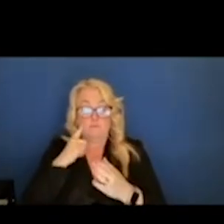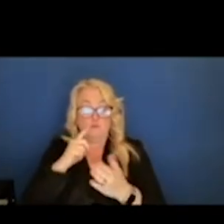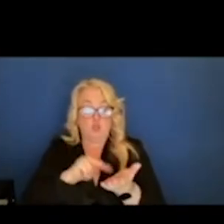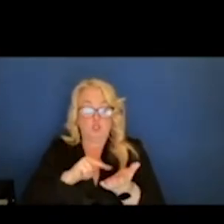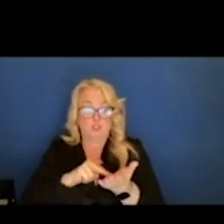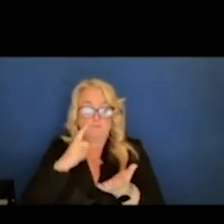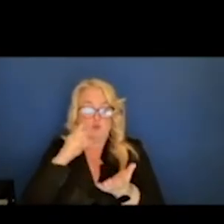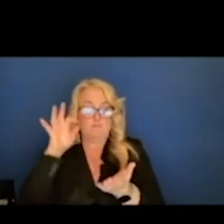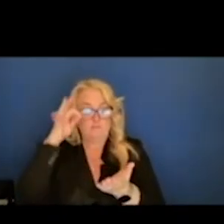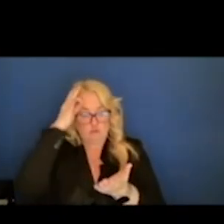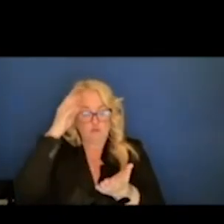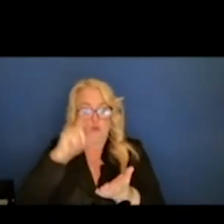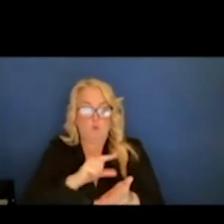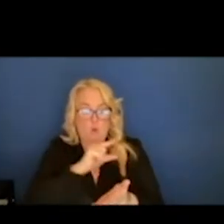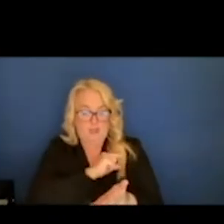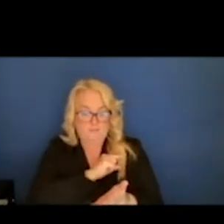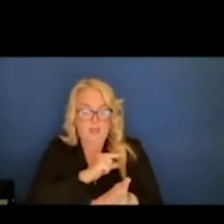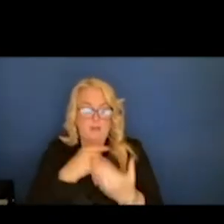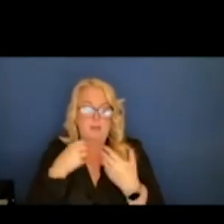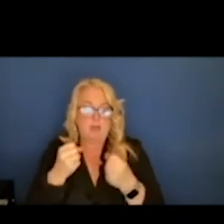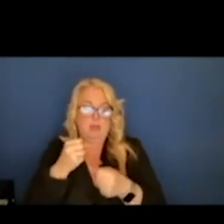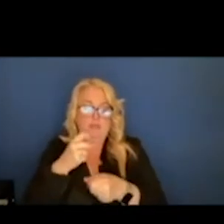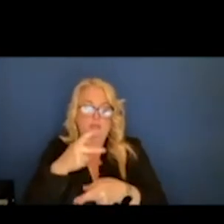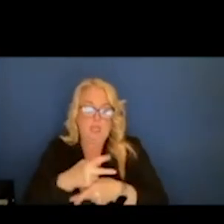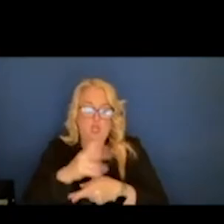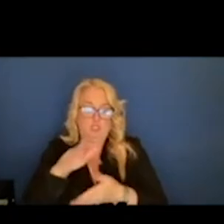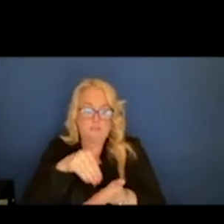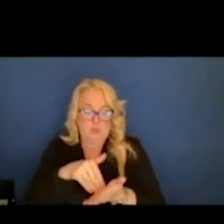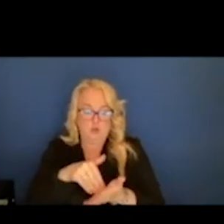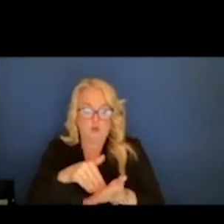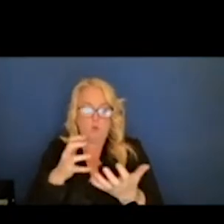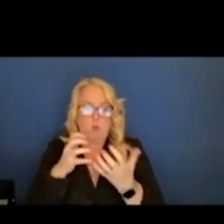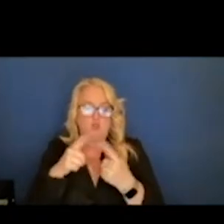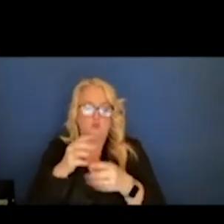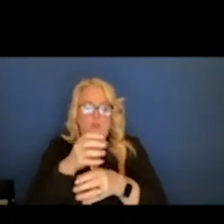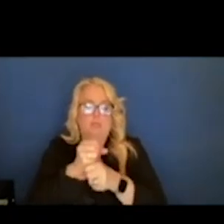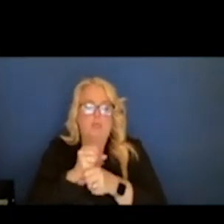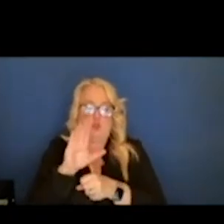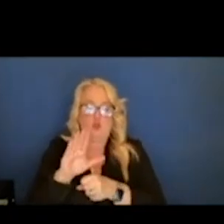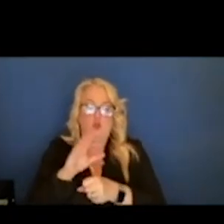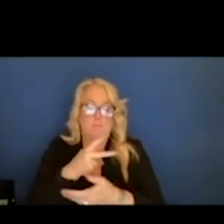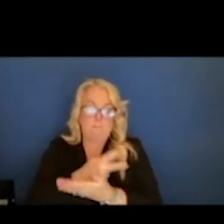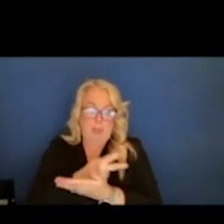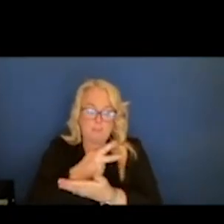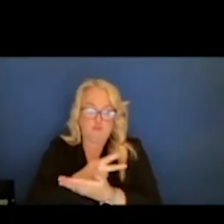a federally-qualified healthcare center and was interested in obtaining her Master of Science in